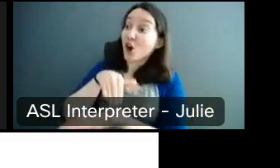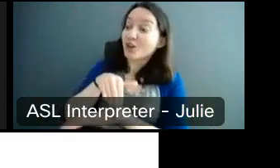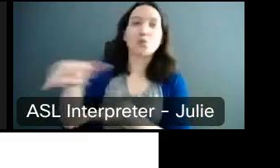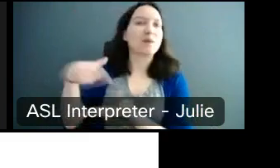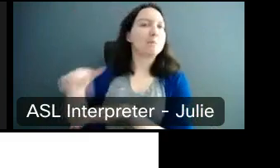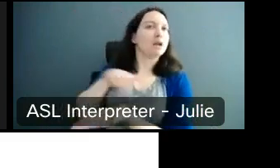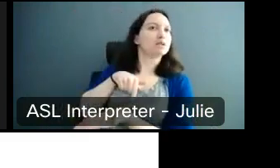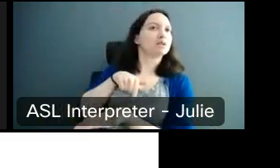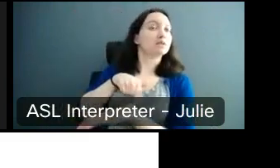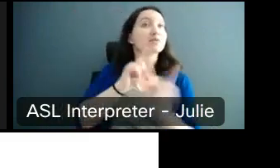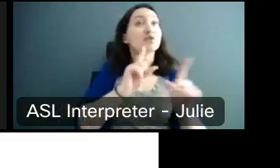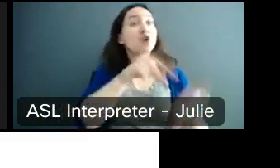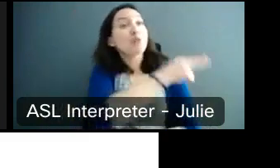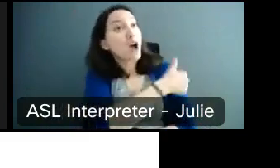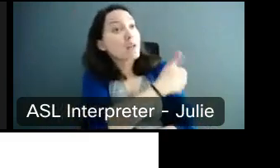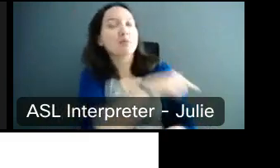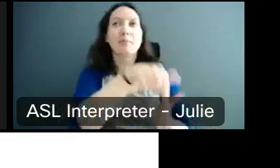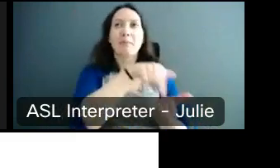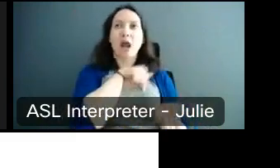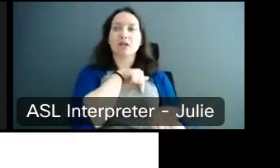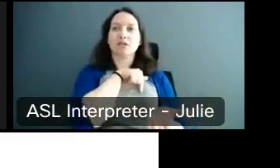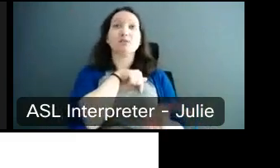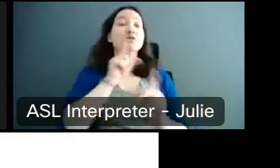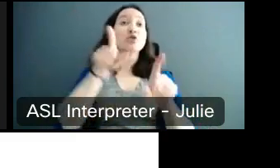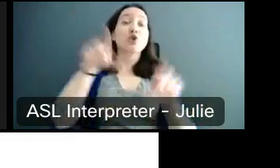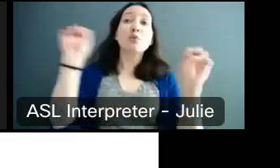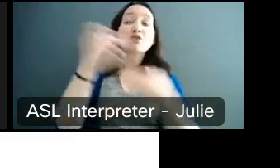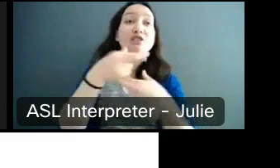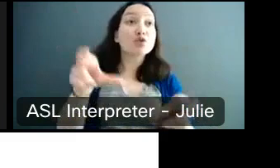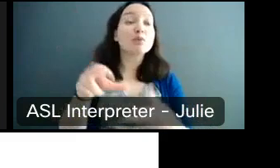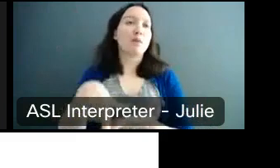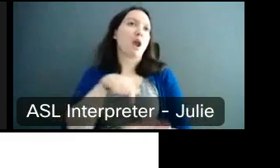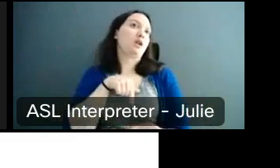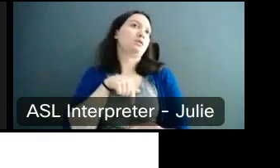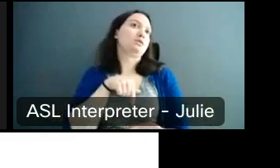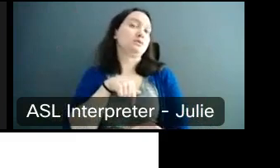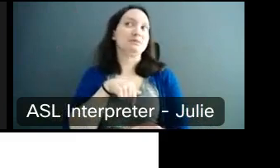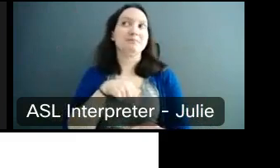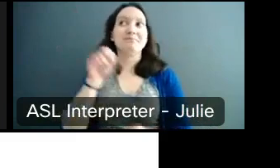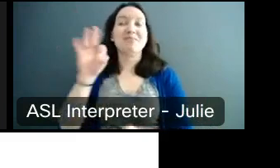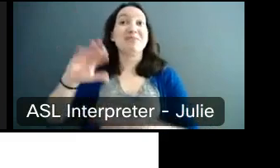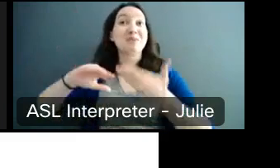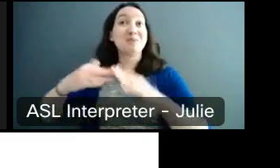When they go to the hospital, we get paid, and they go to the emergency room we get paid, we do not get paid for community health workers. Mm. Hmm.